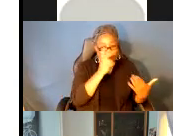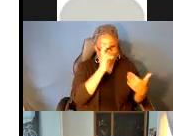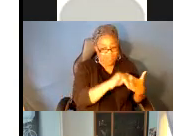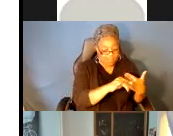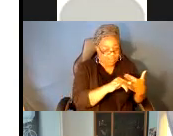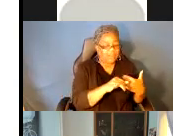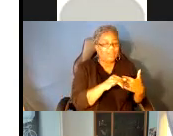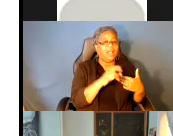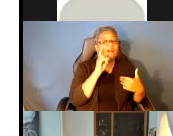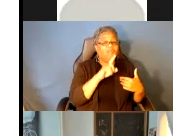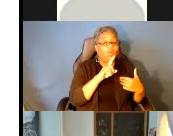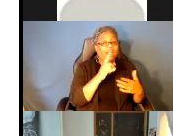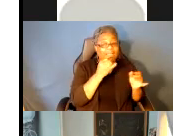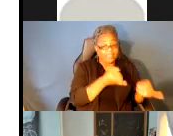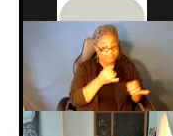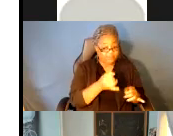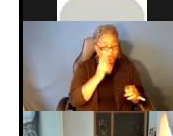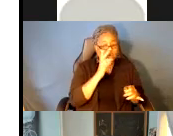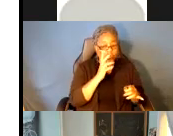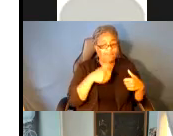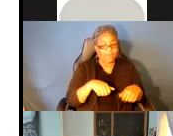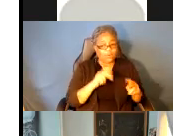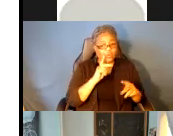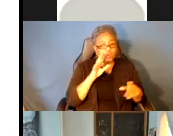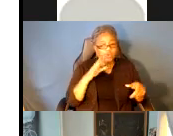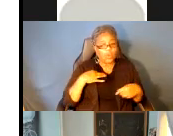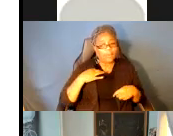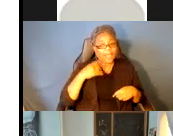to have the opportunity to apply for funds, to present,